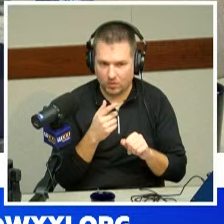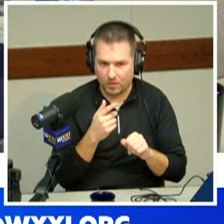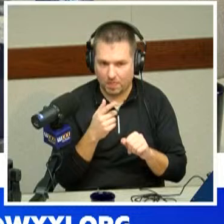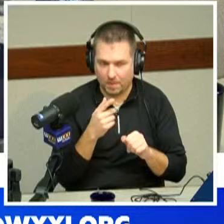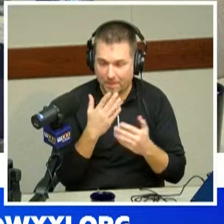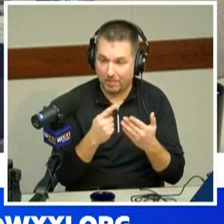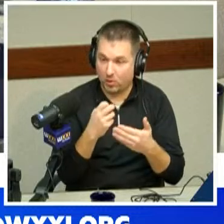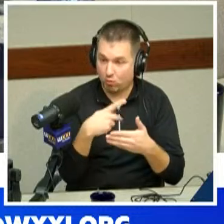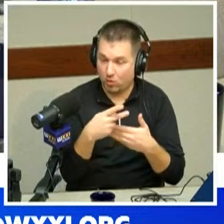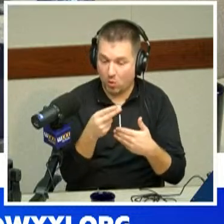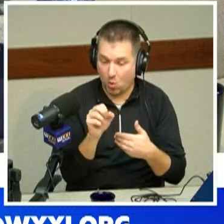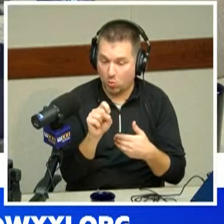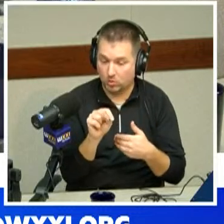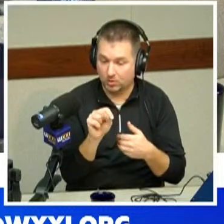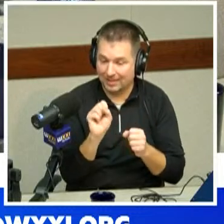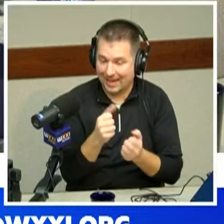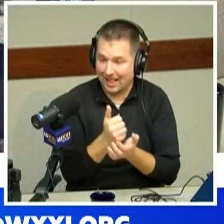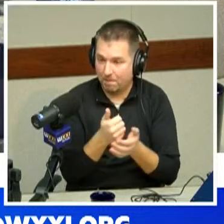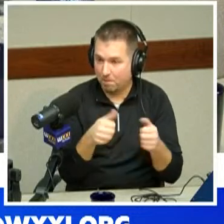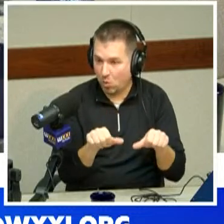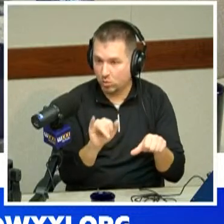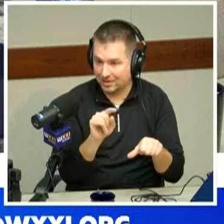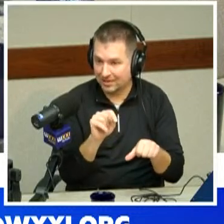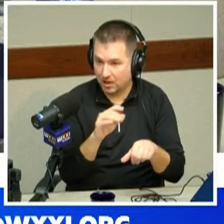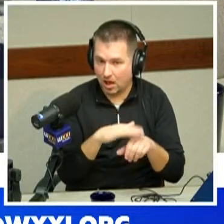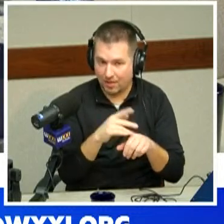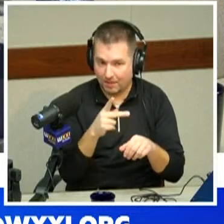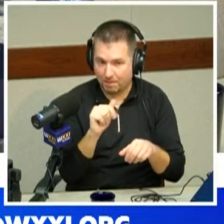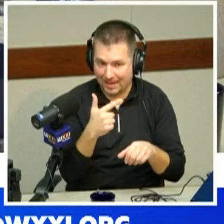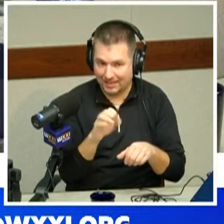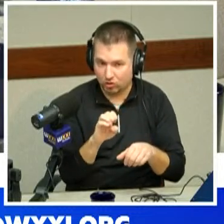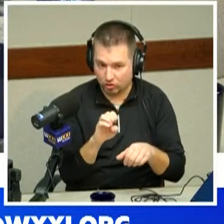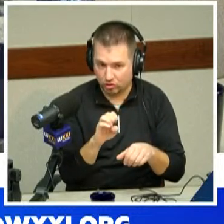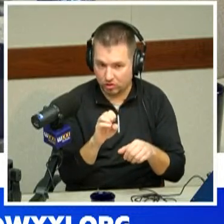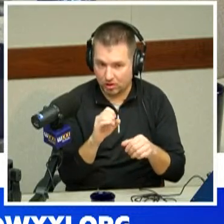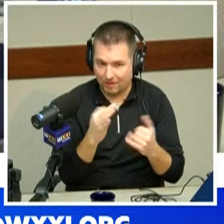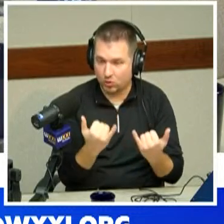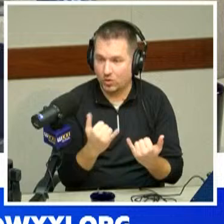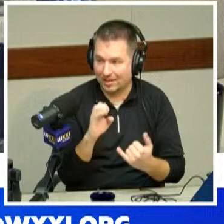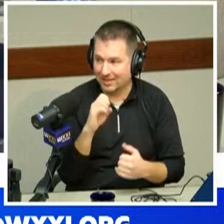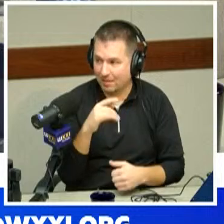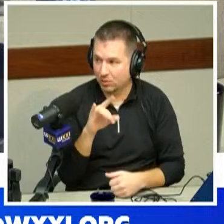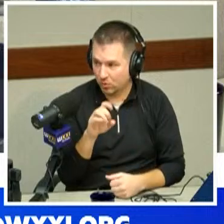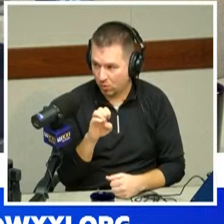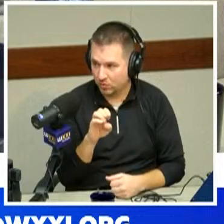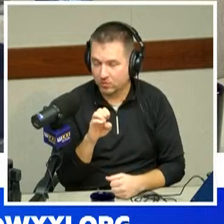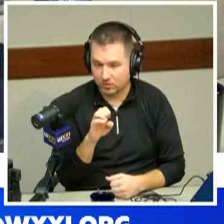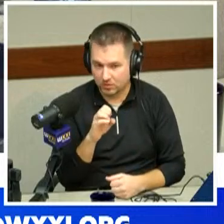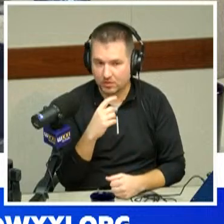program host could help post it on the page of uh today's uh episode so that's it's online form